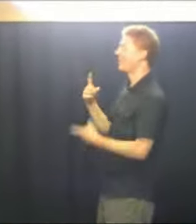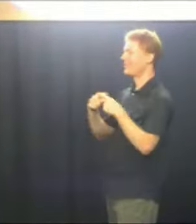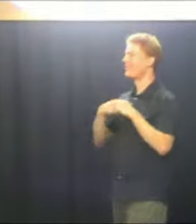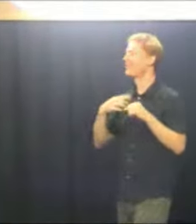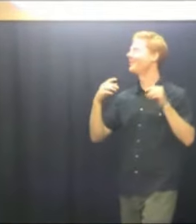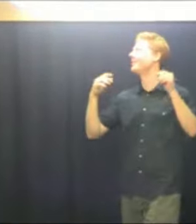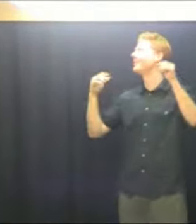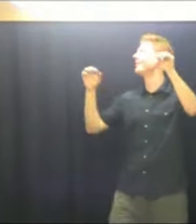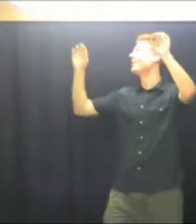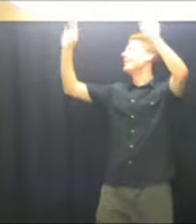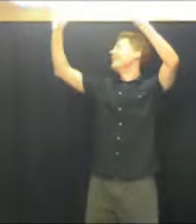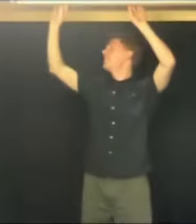excuse me